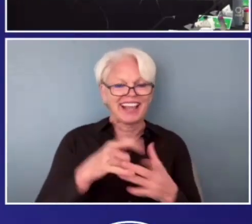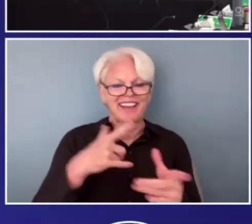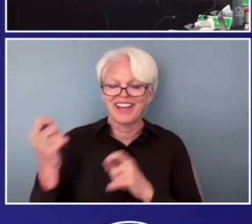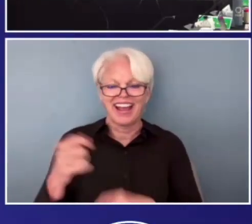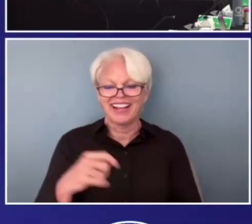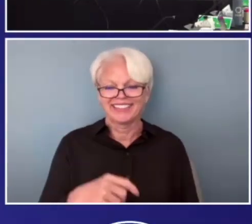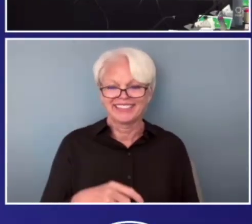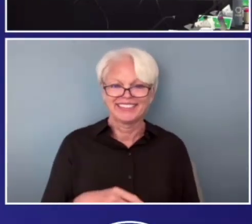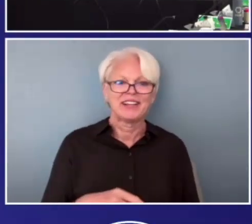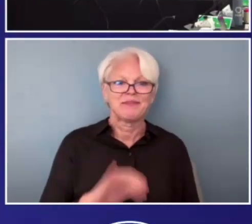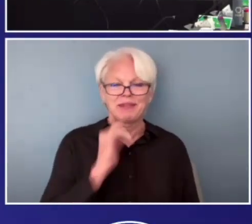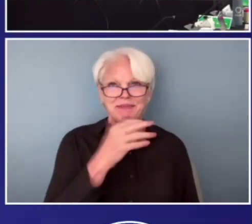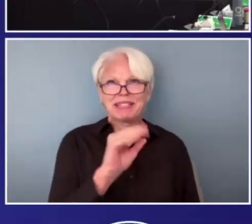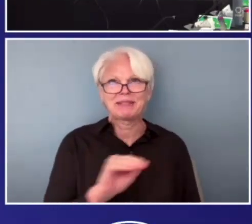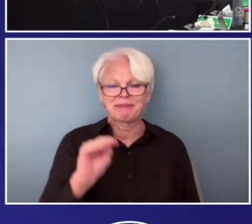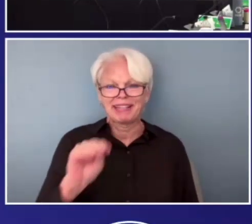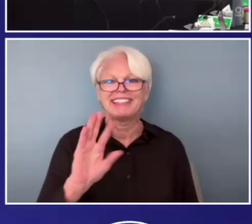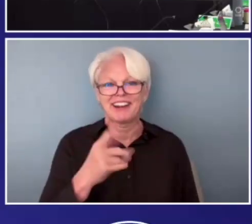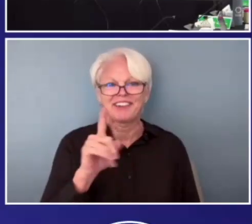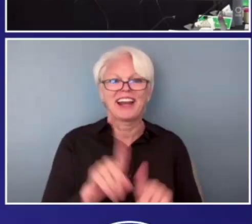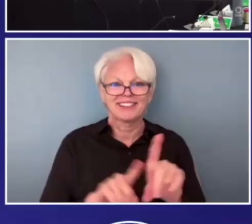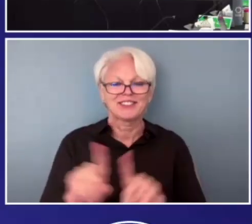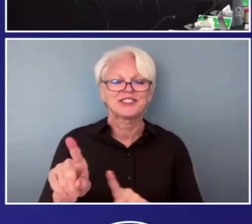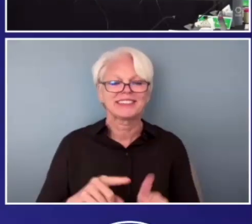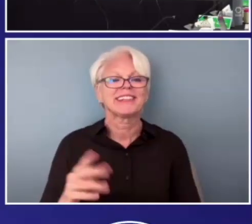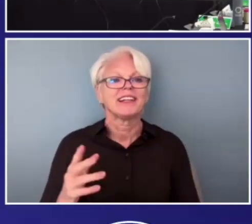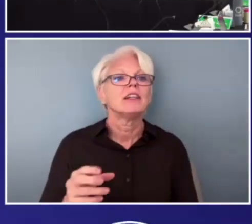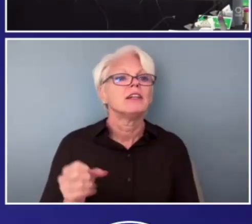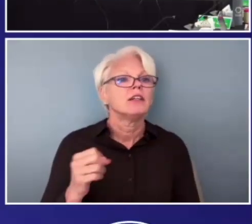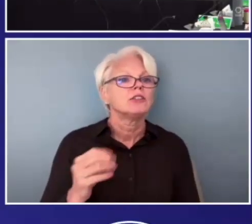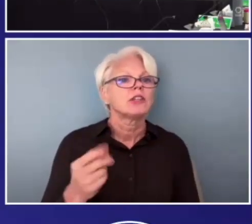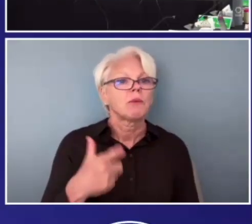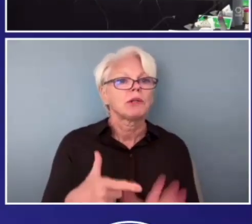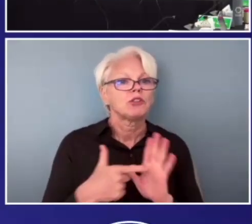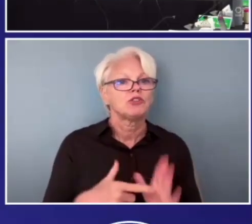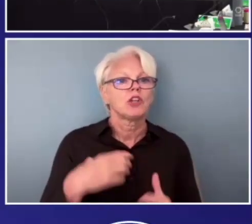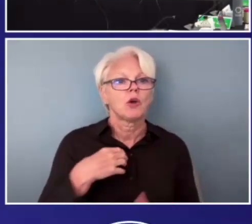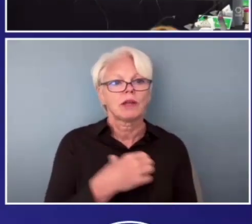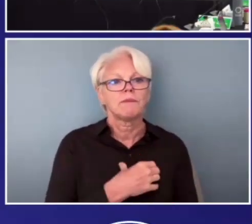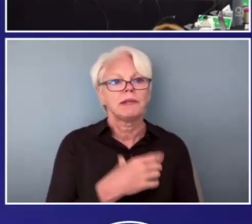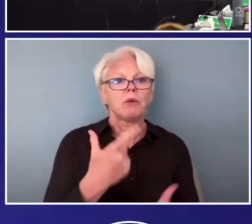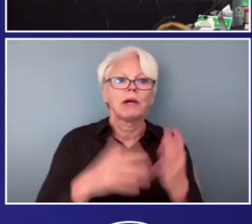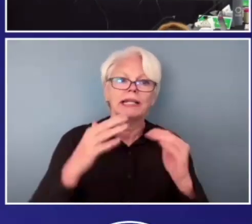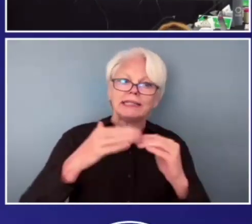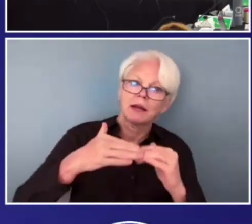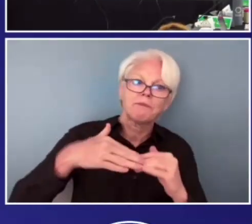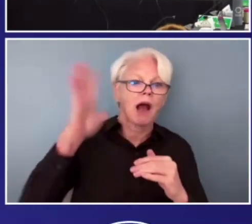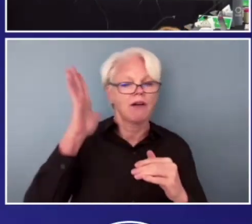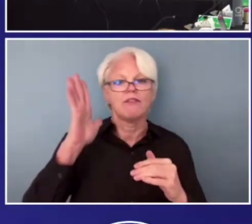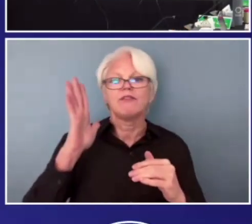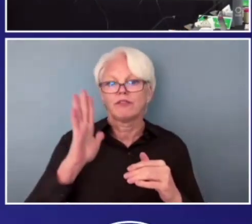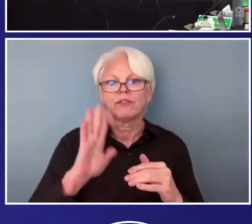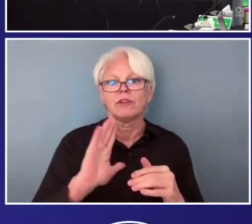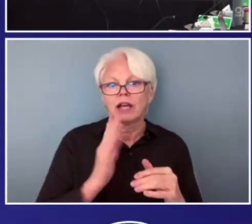So I would like to show the committee what is above our recommended changes,